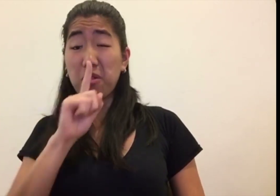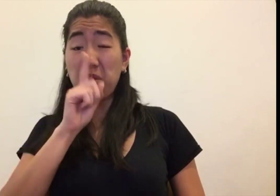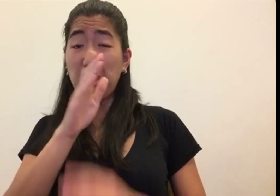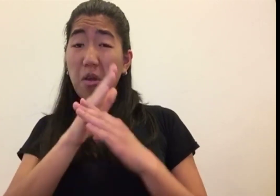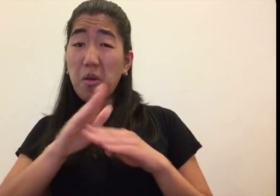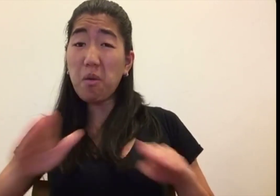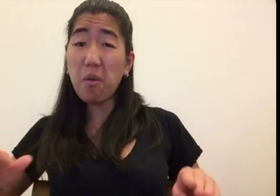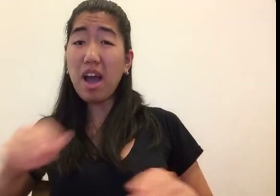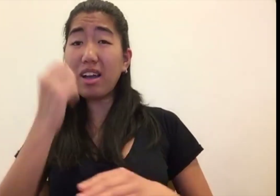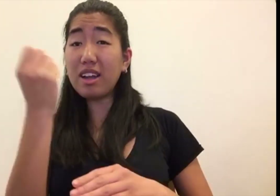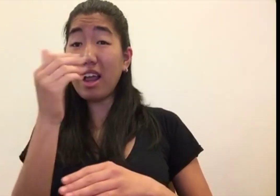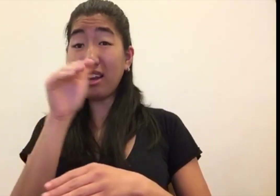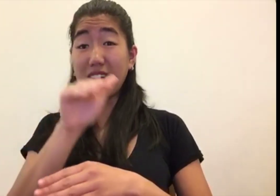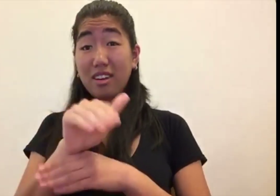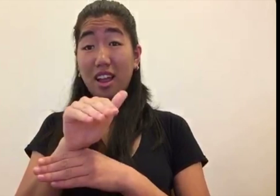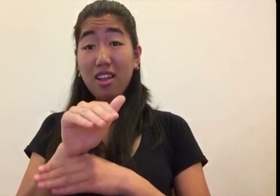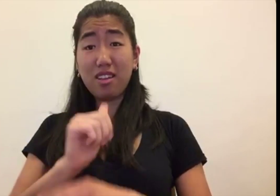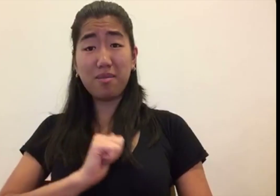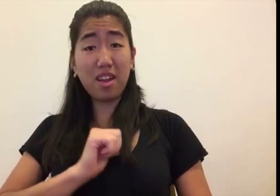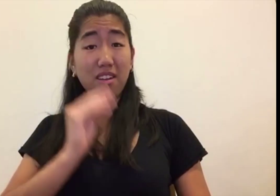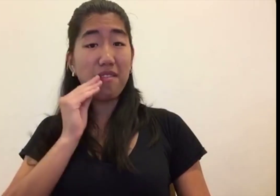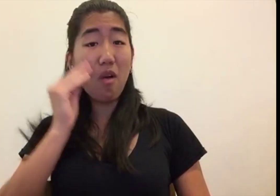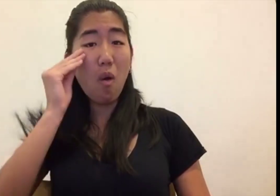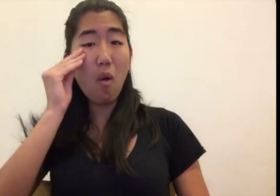it was a quiet Saturday night at home.